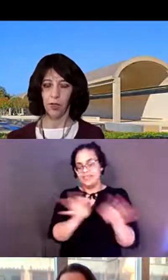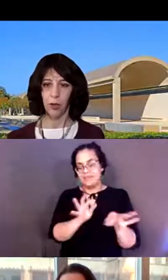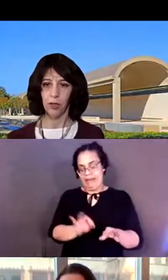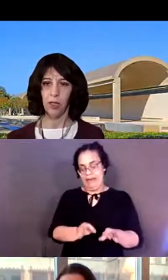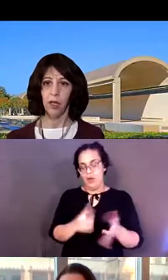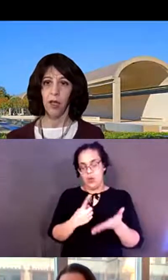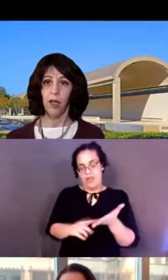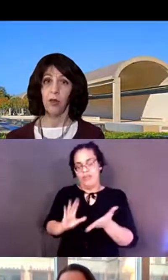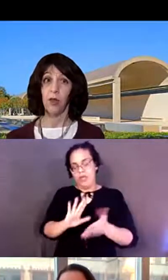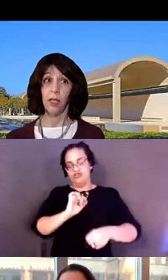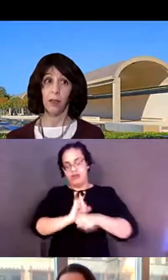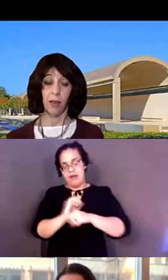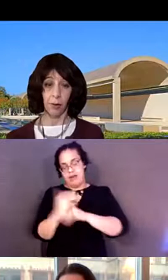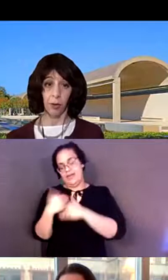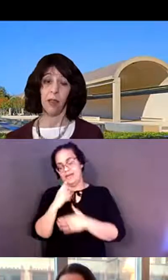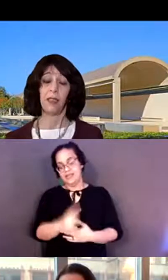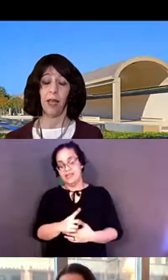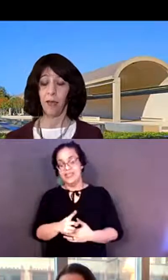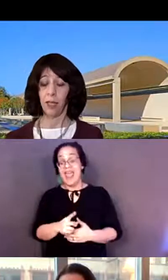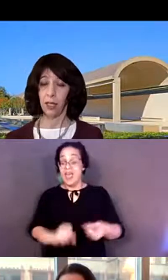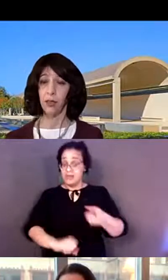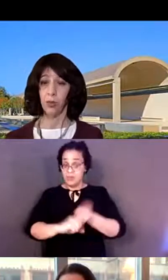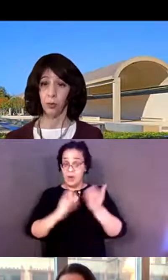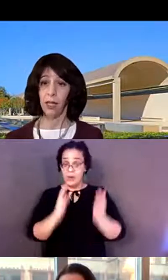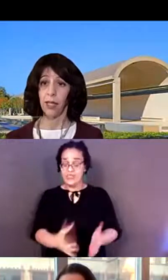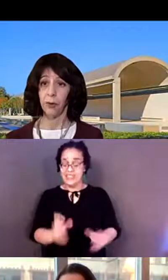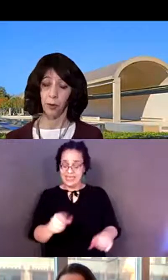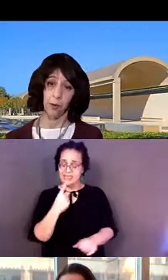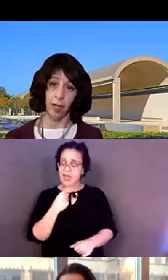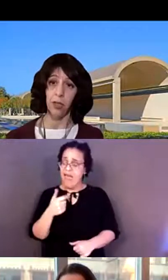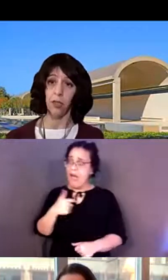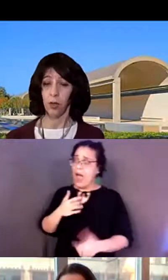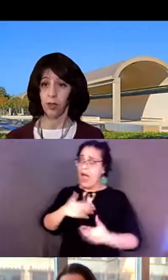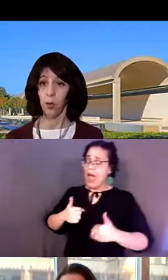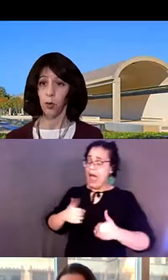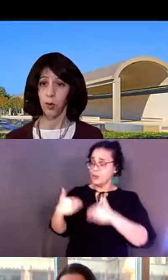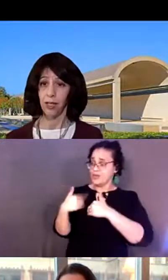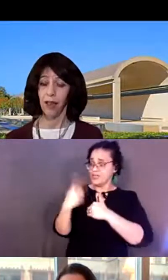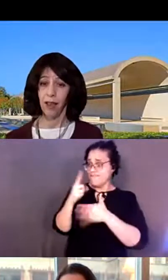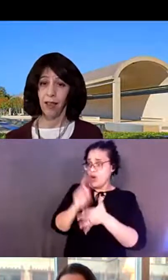person so that that front line staff can hear directly from the patient or the support